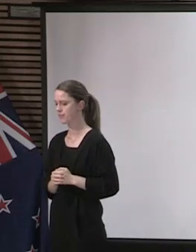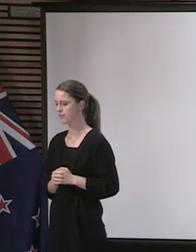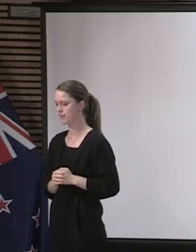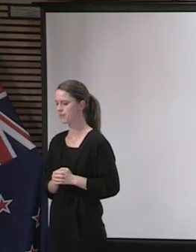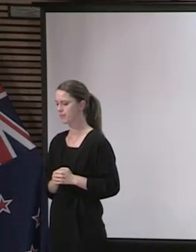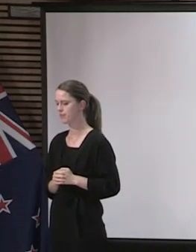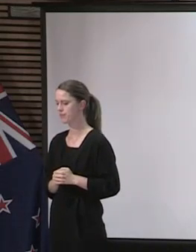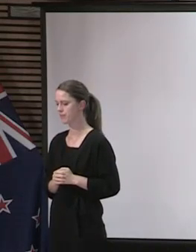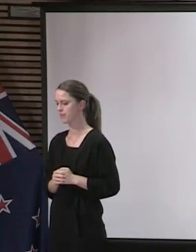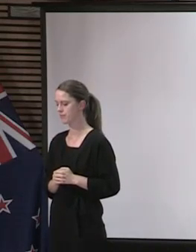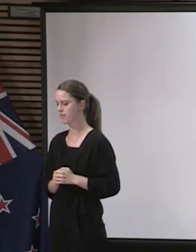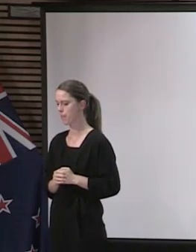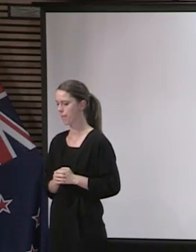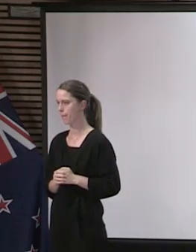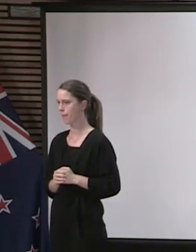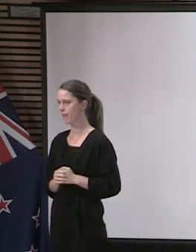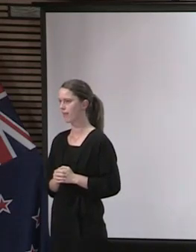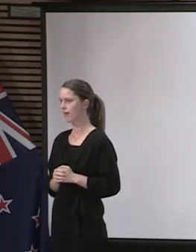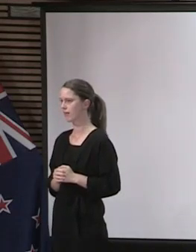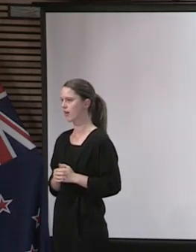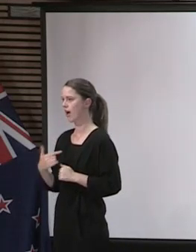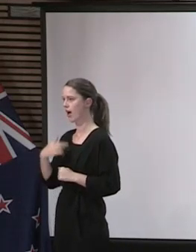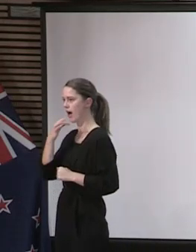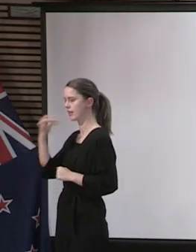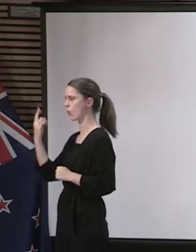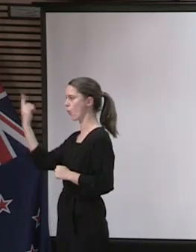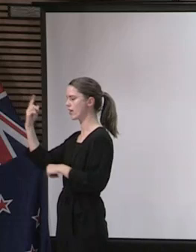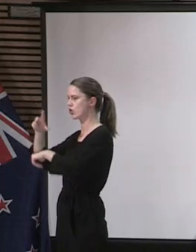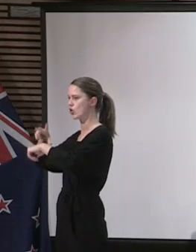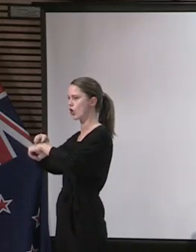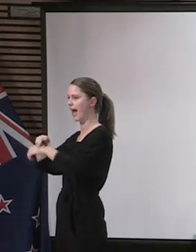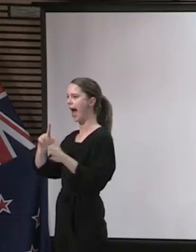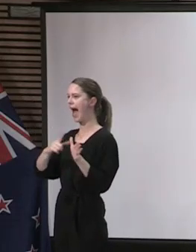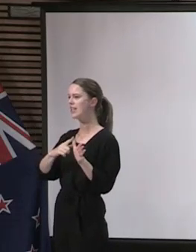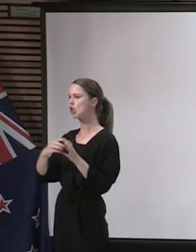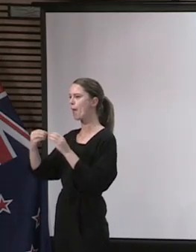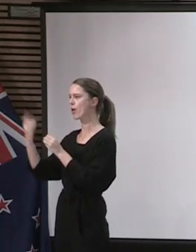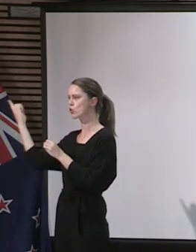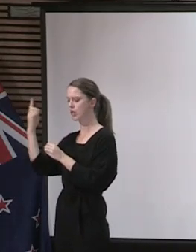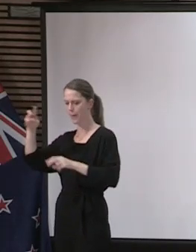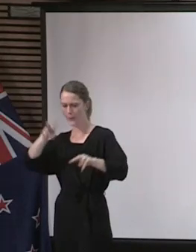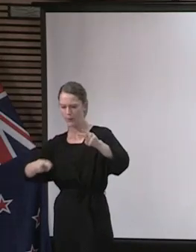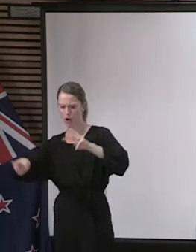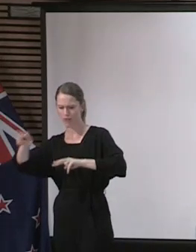team has achieved over the last month. To ensure we are heading in the right